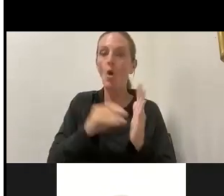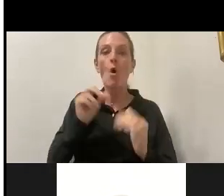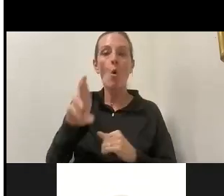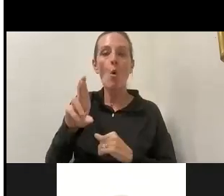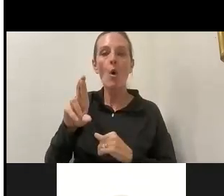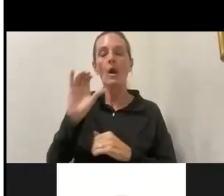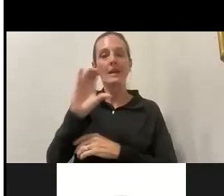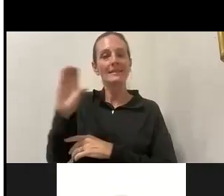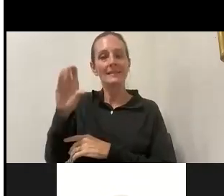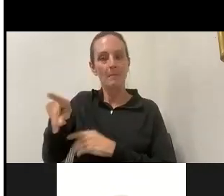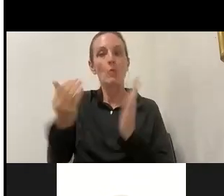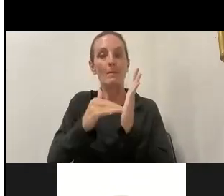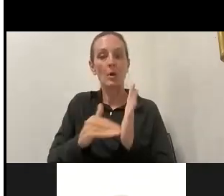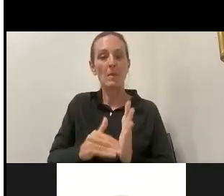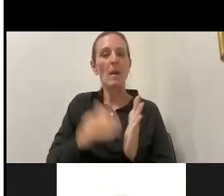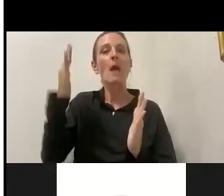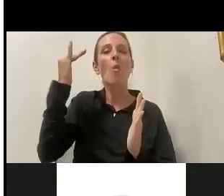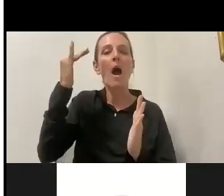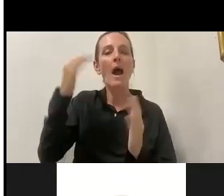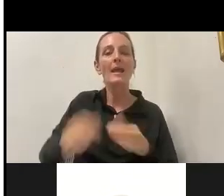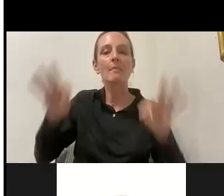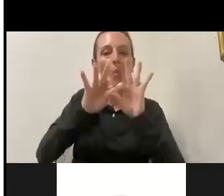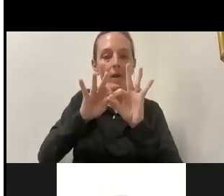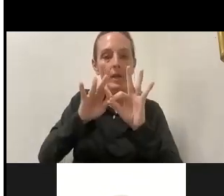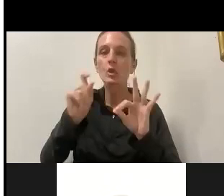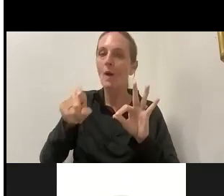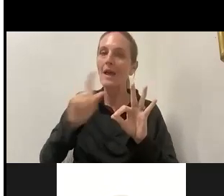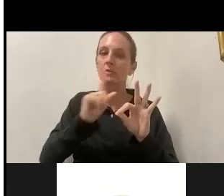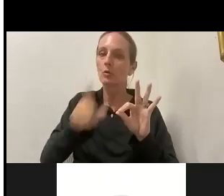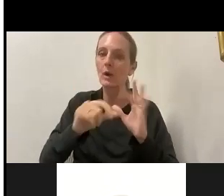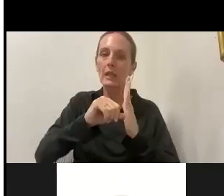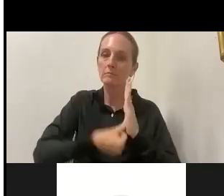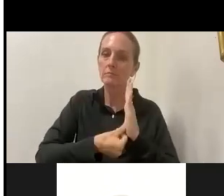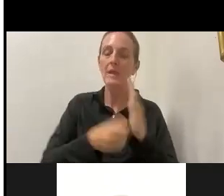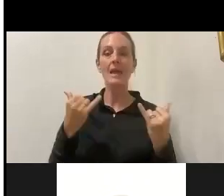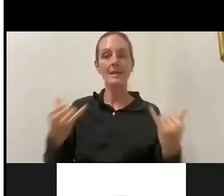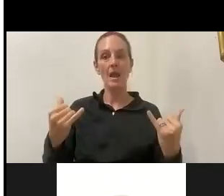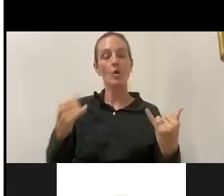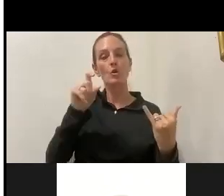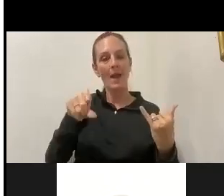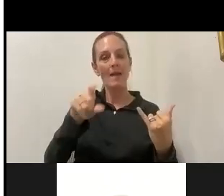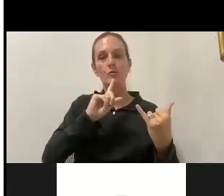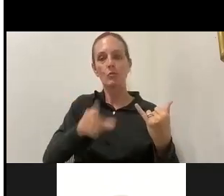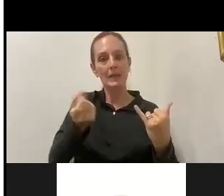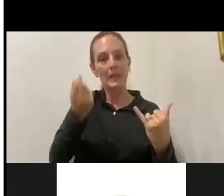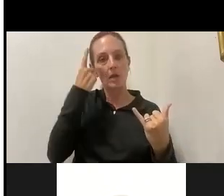The same thing goes with writing a proposal. You need to deeply understand the proposal and express why it is important for your community.